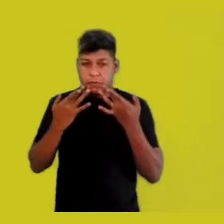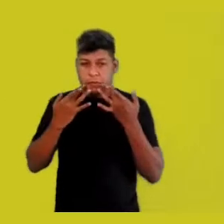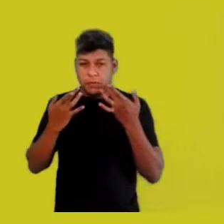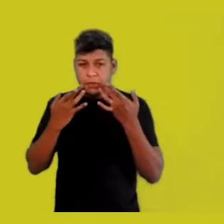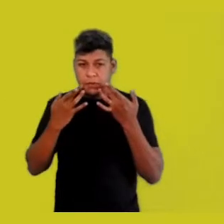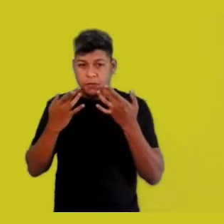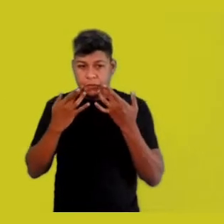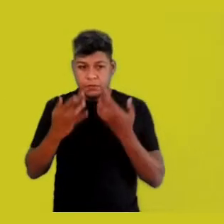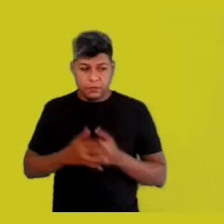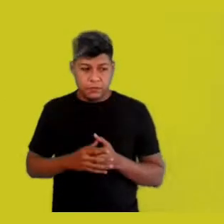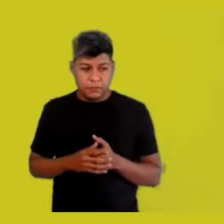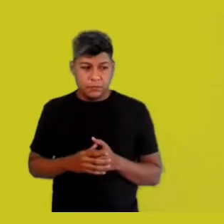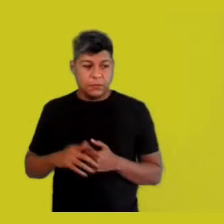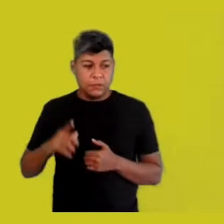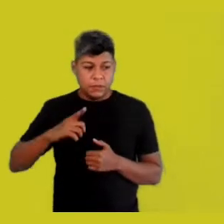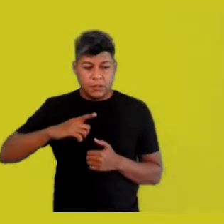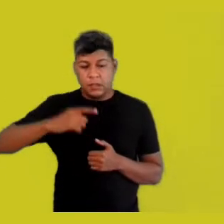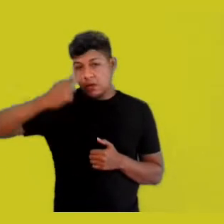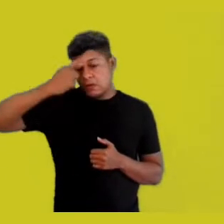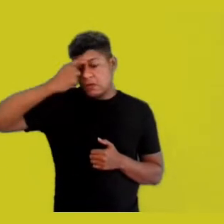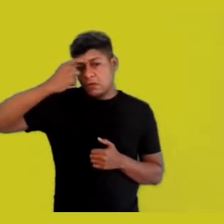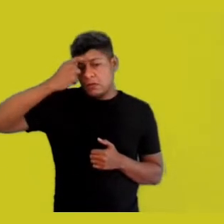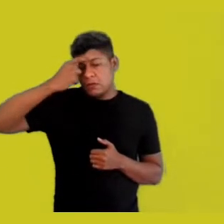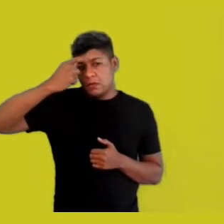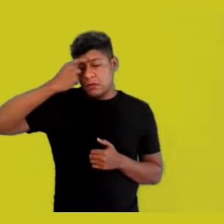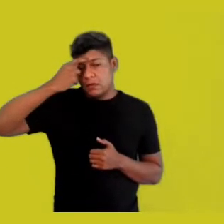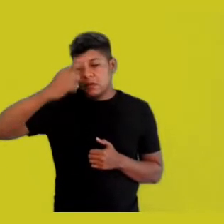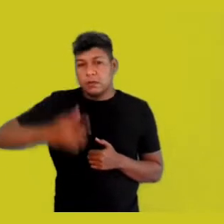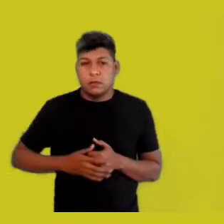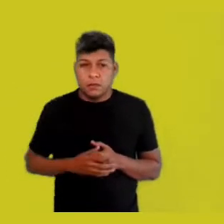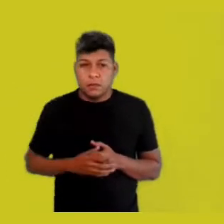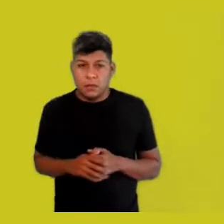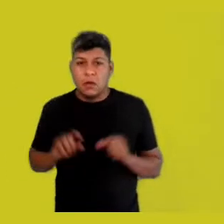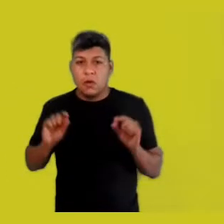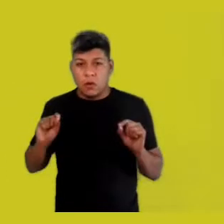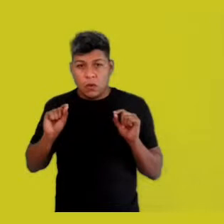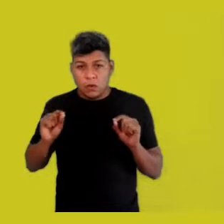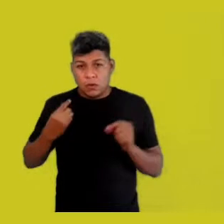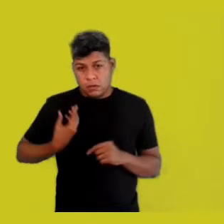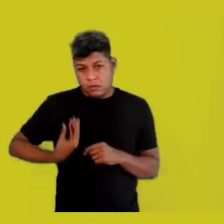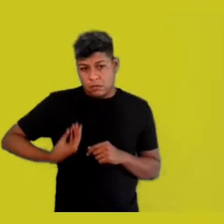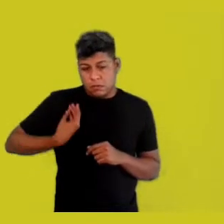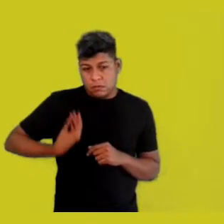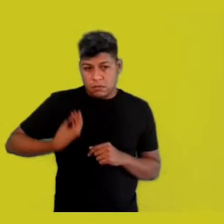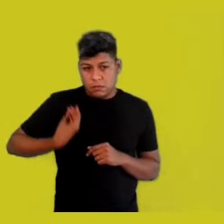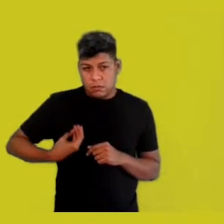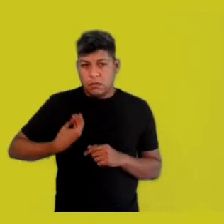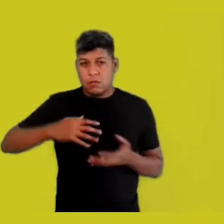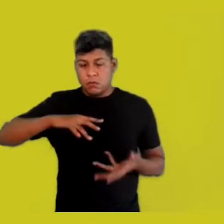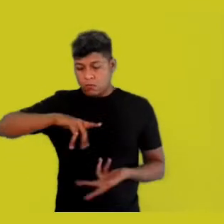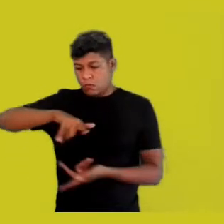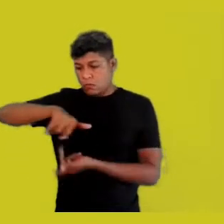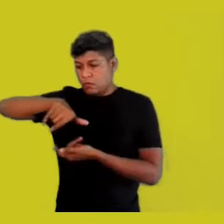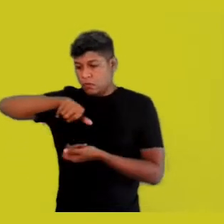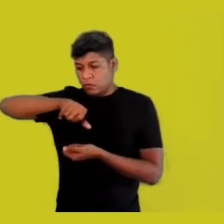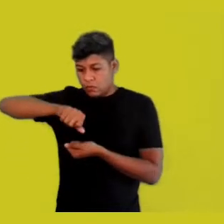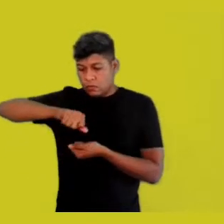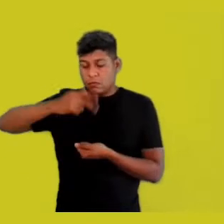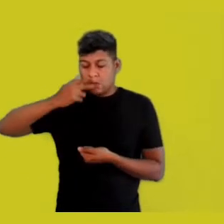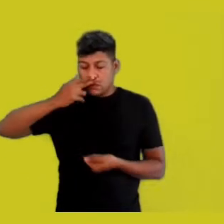We need that awareness. We don’t have the awareness that we are approaching universes that were massacred; however,